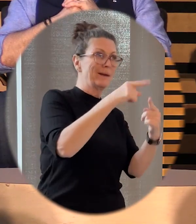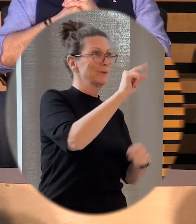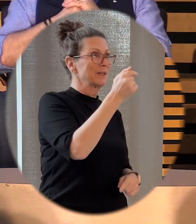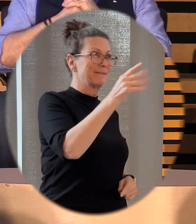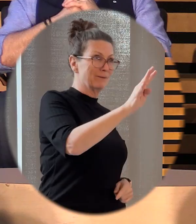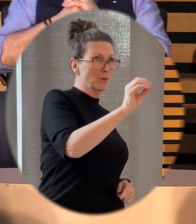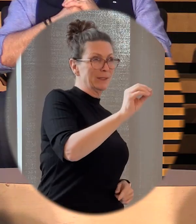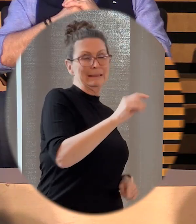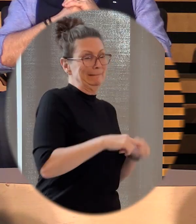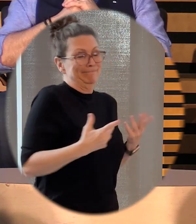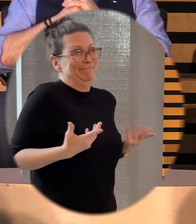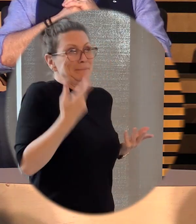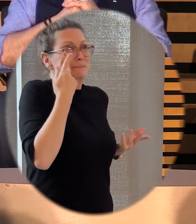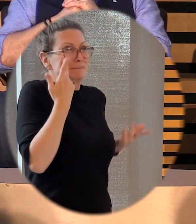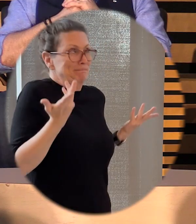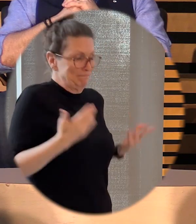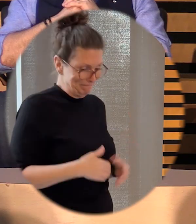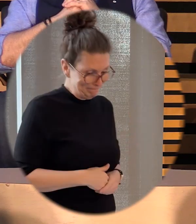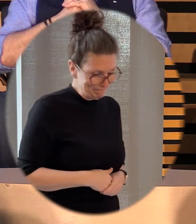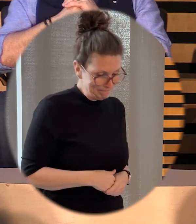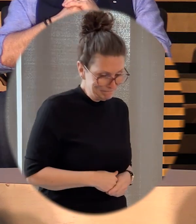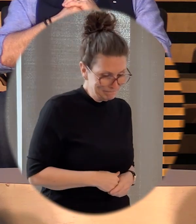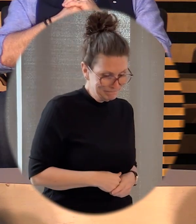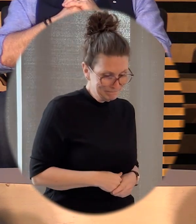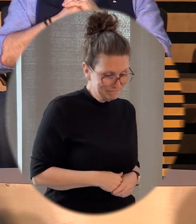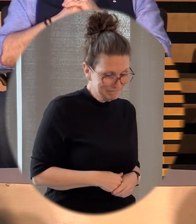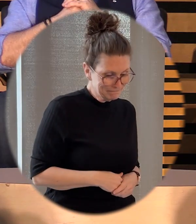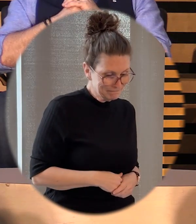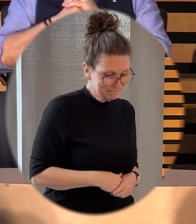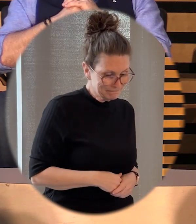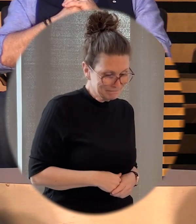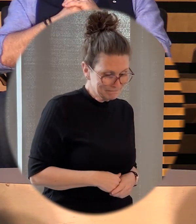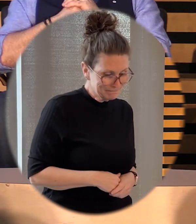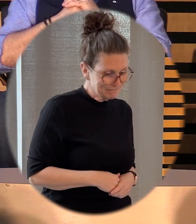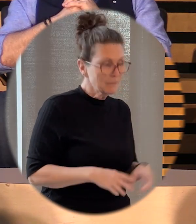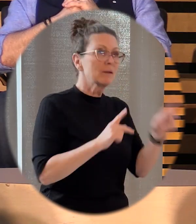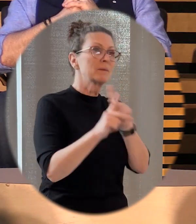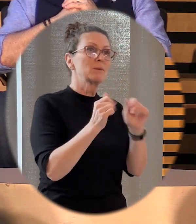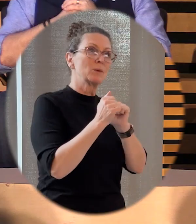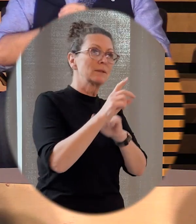the the spring economic statement noted, I think that for persons with disability, we are going to